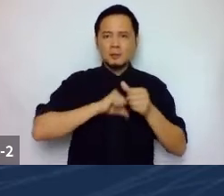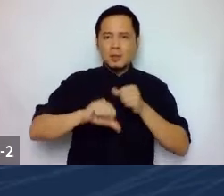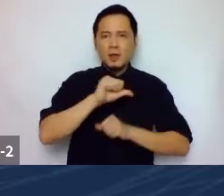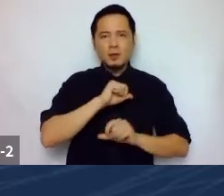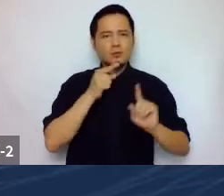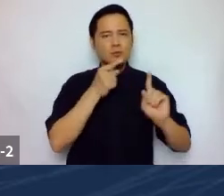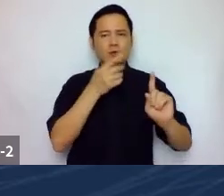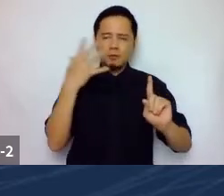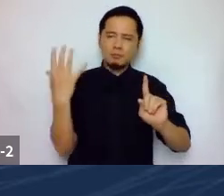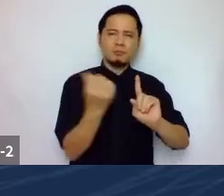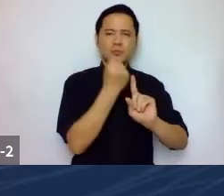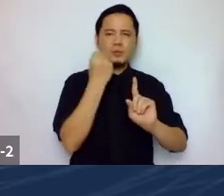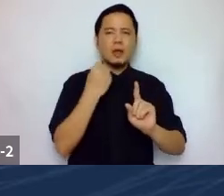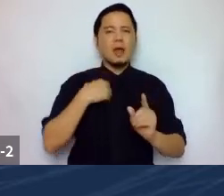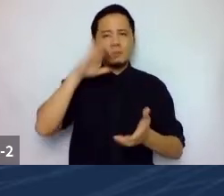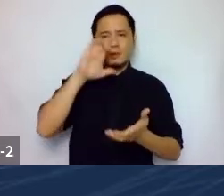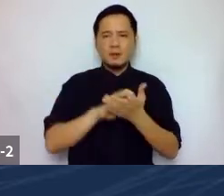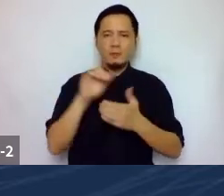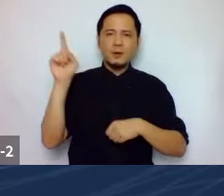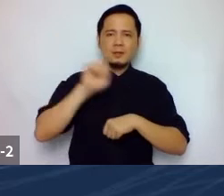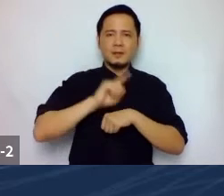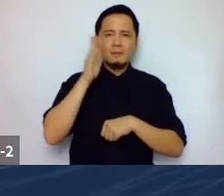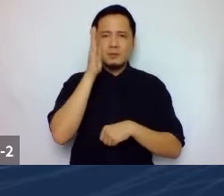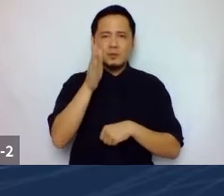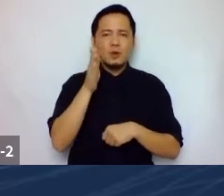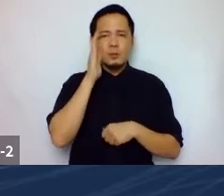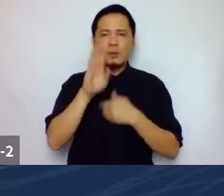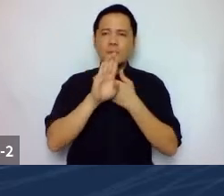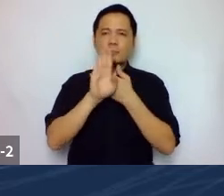I believe that one day we will be back to normal.